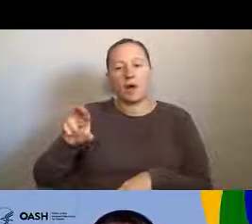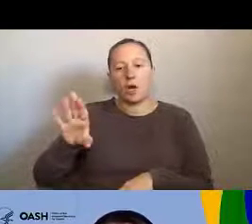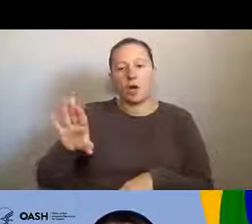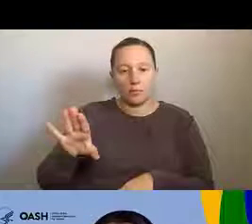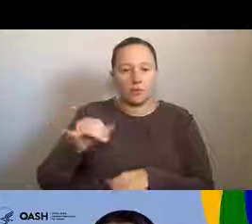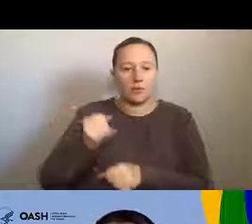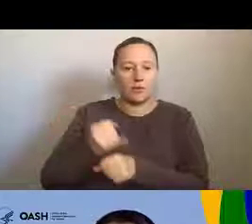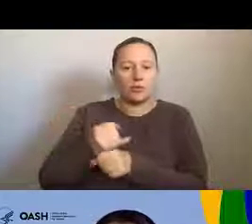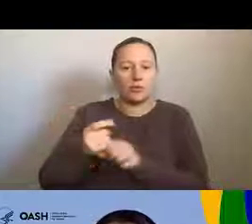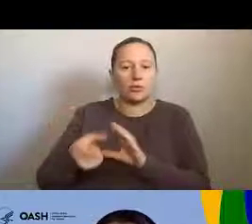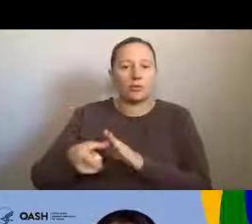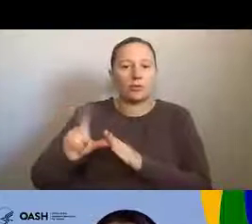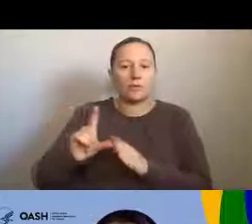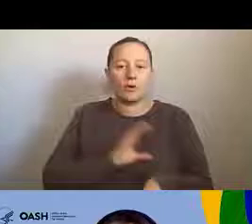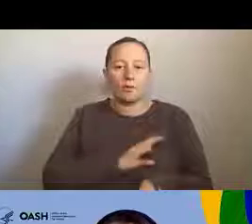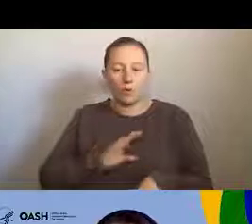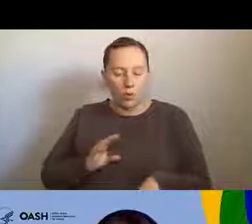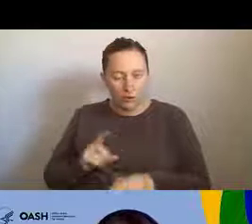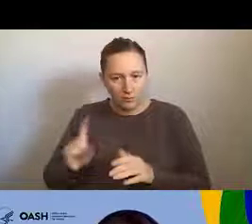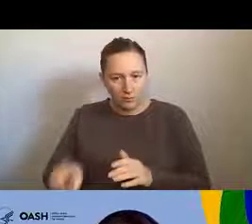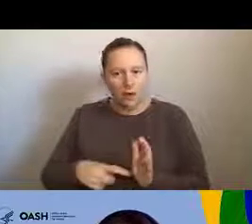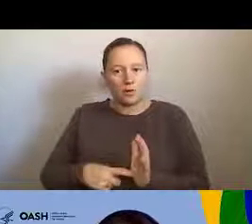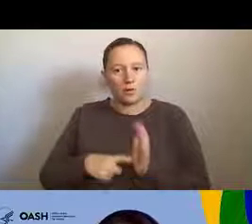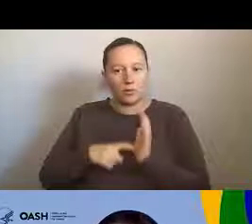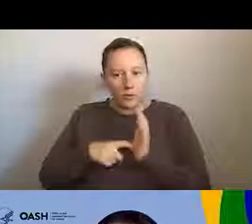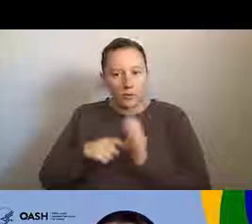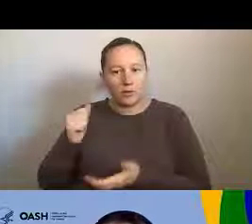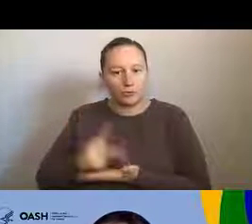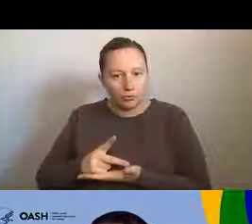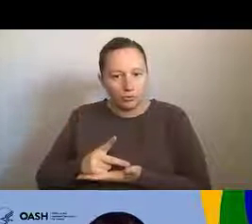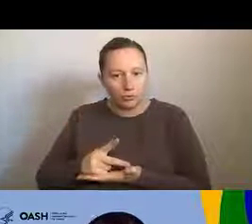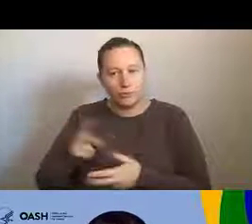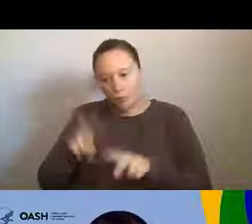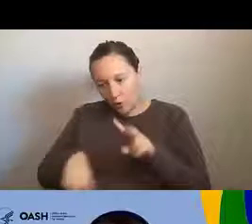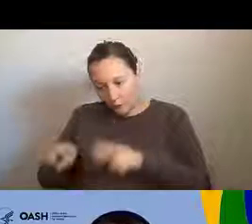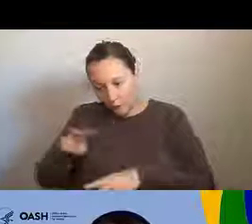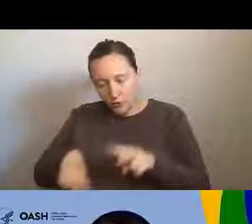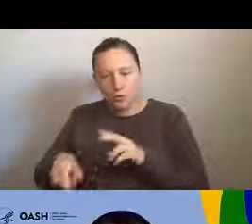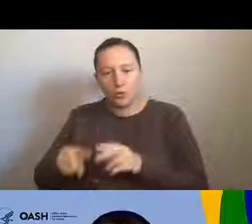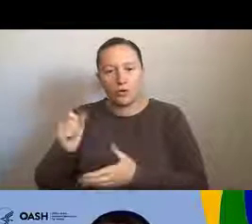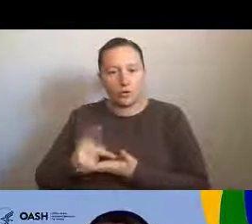is required to review and approve the research, and the regulations also require the IRB